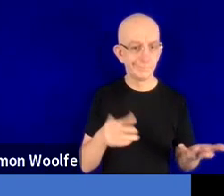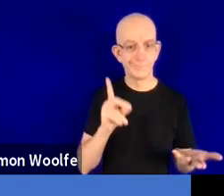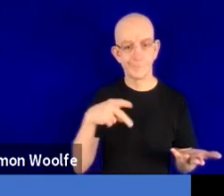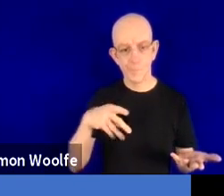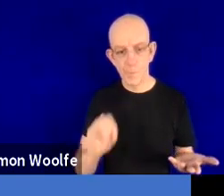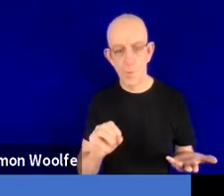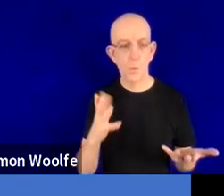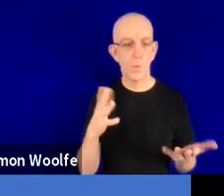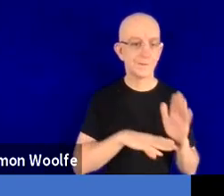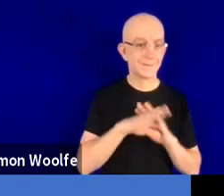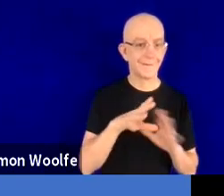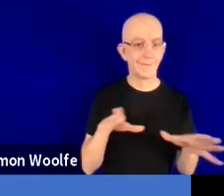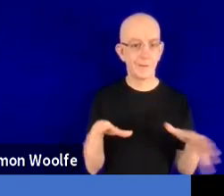Thank you very much